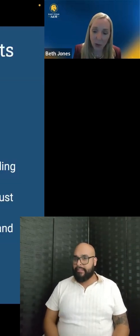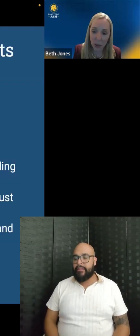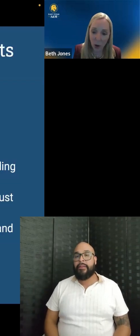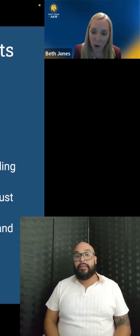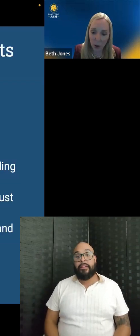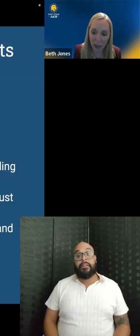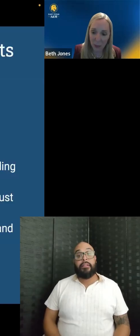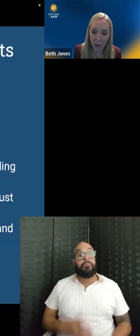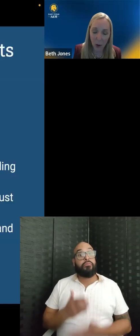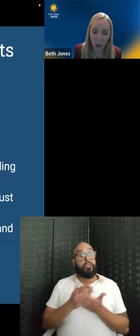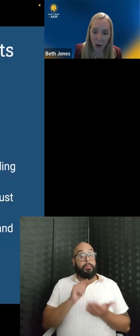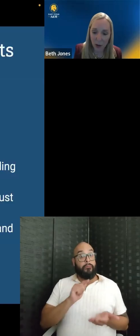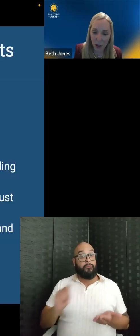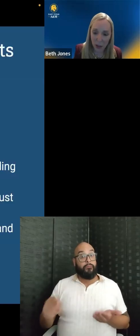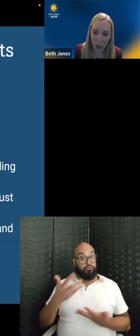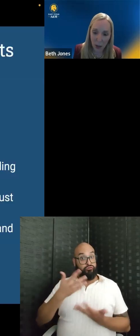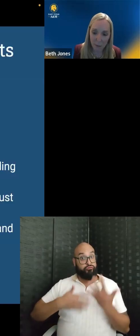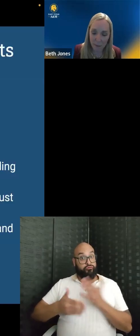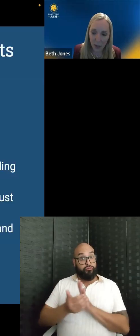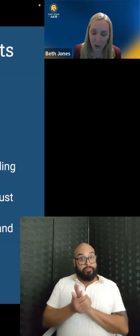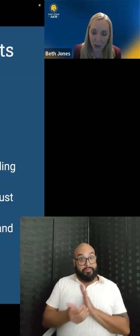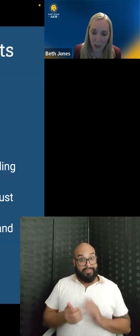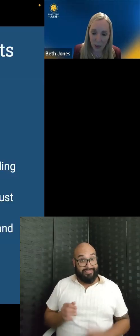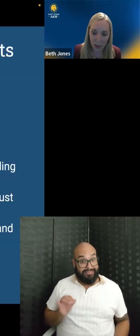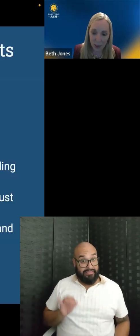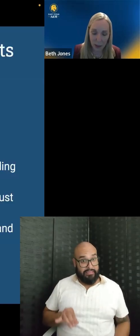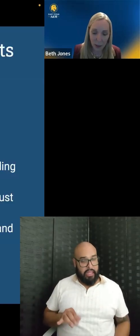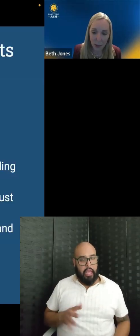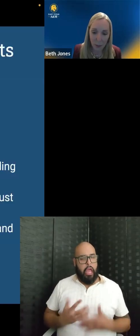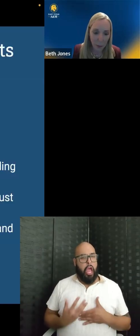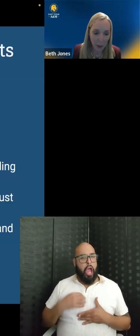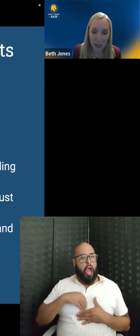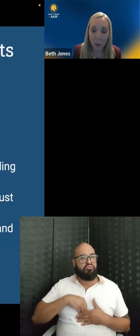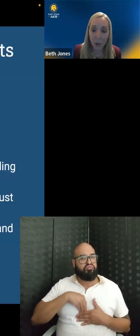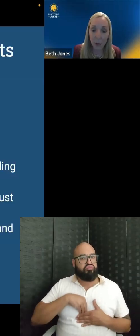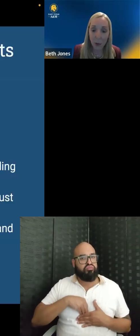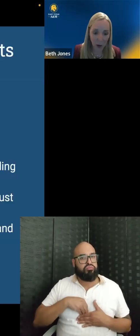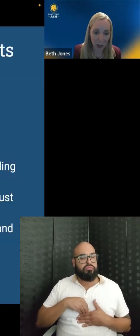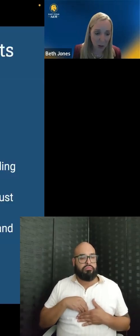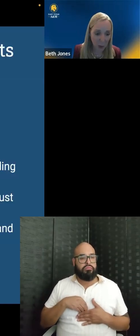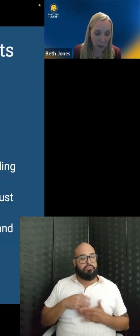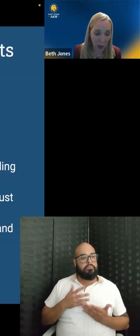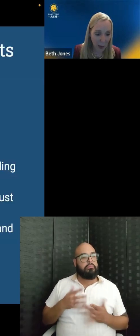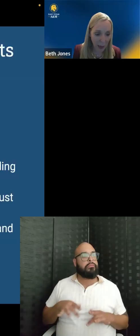social skills aren't, aren't just intrinsically picked up on for our kiddos with VI.